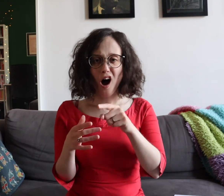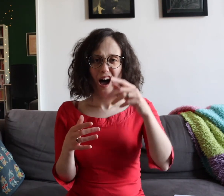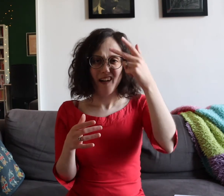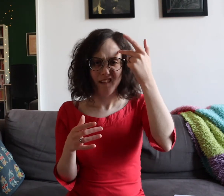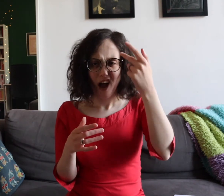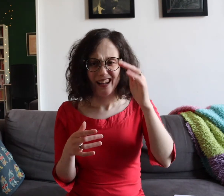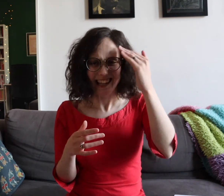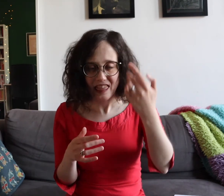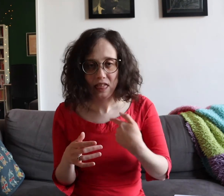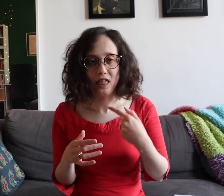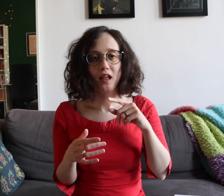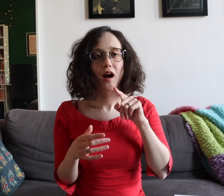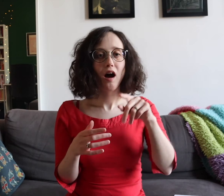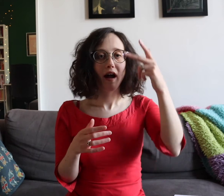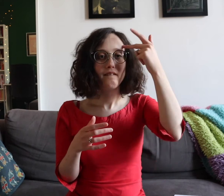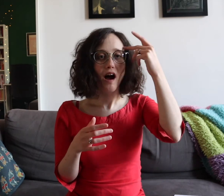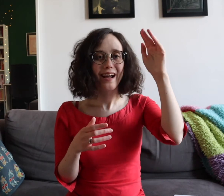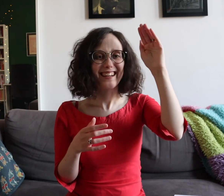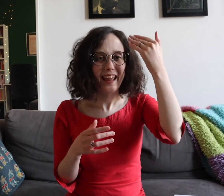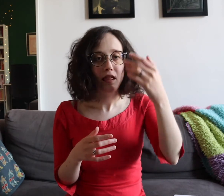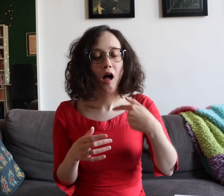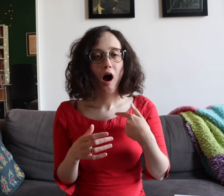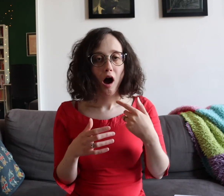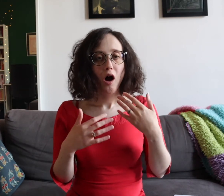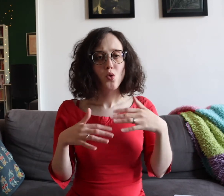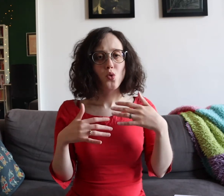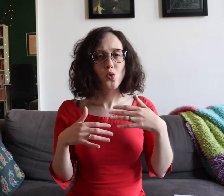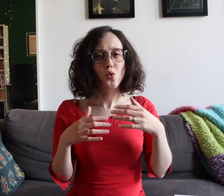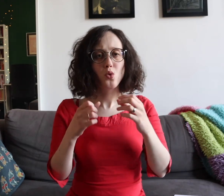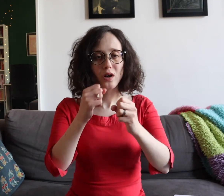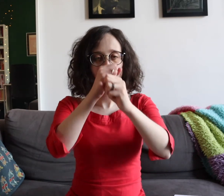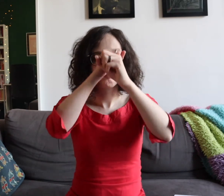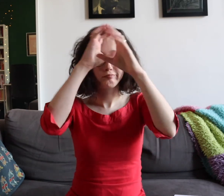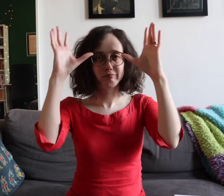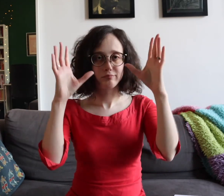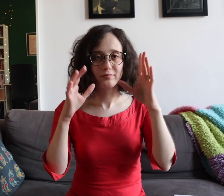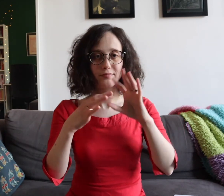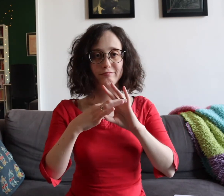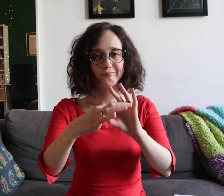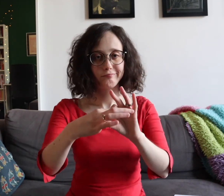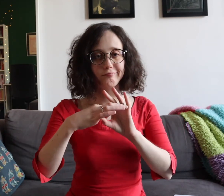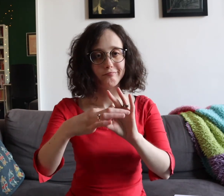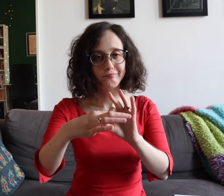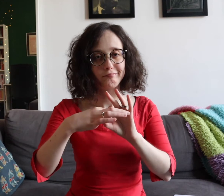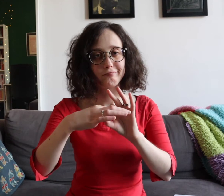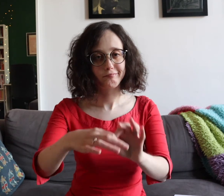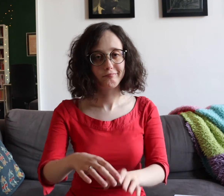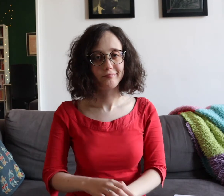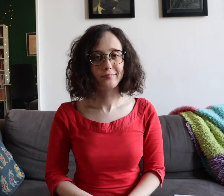"I know that experience, I know that experience." I could easily imagine it, because it was all so familiar.